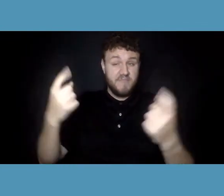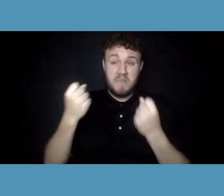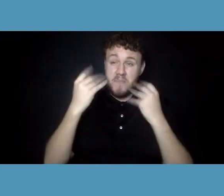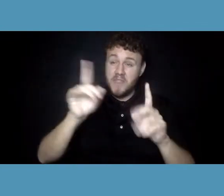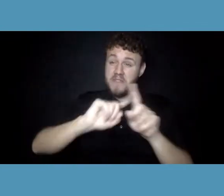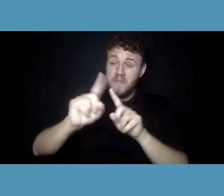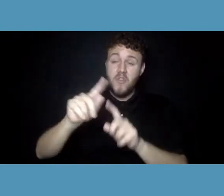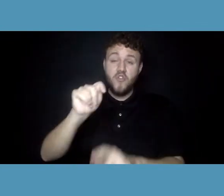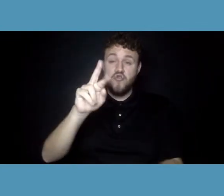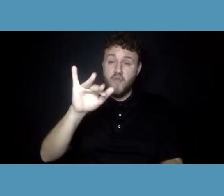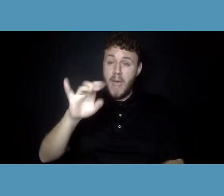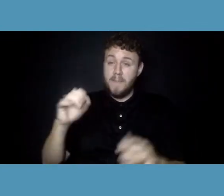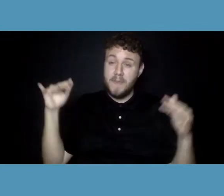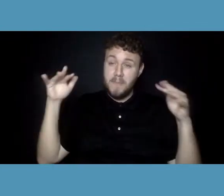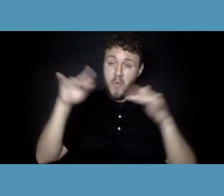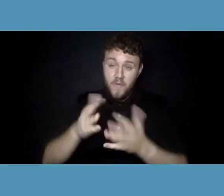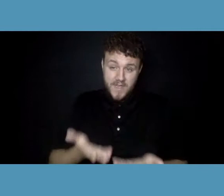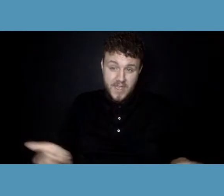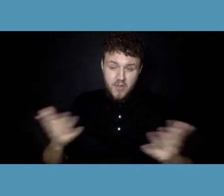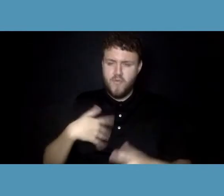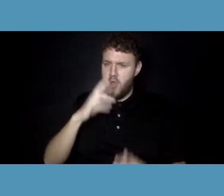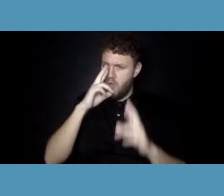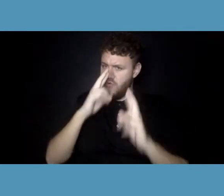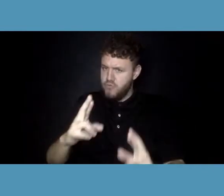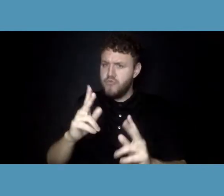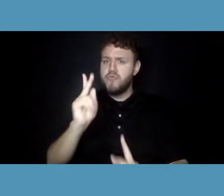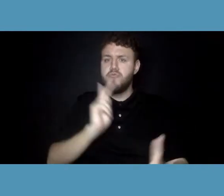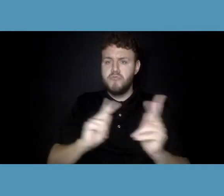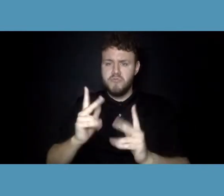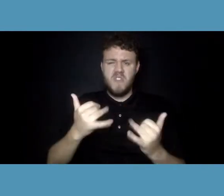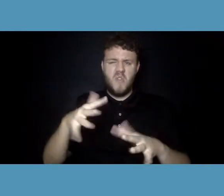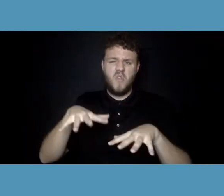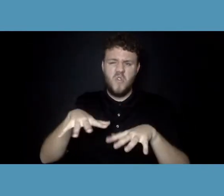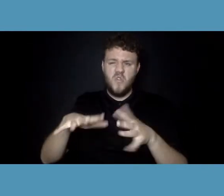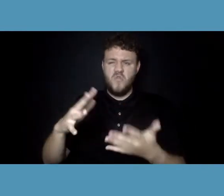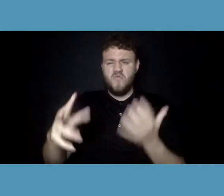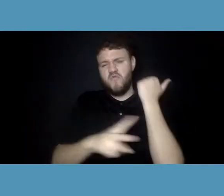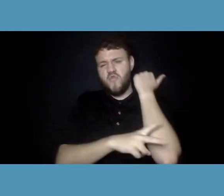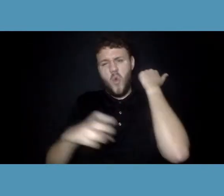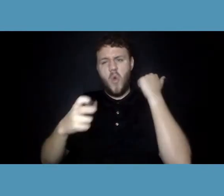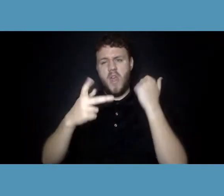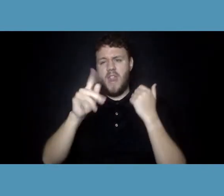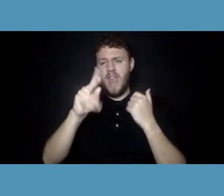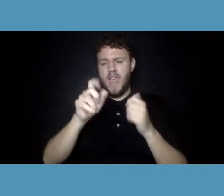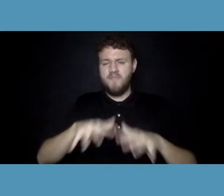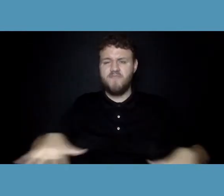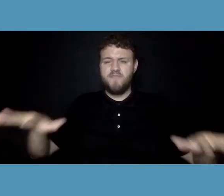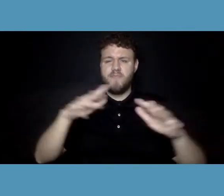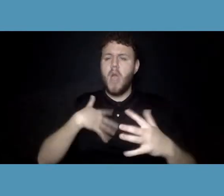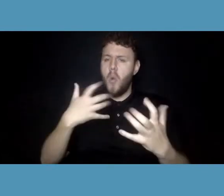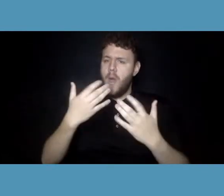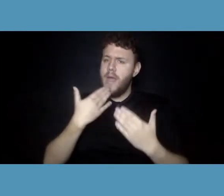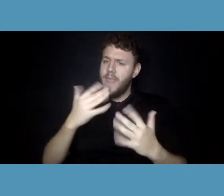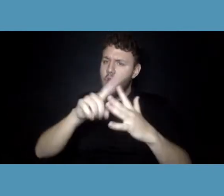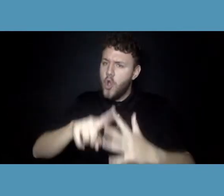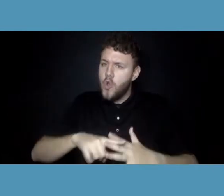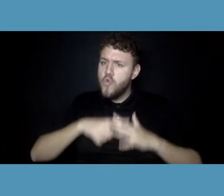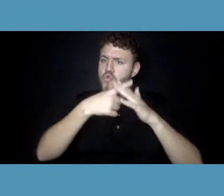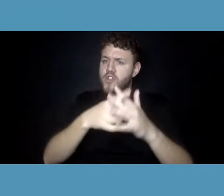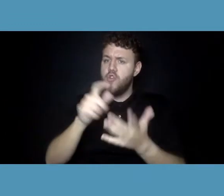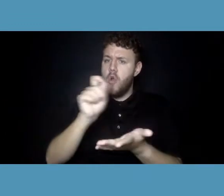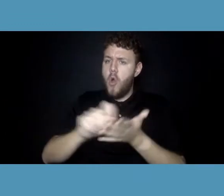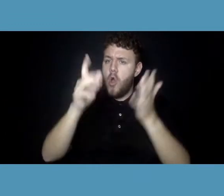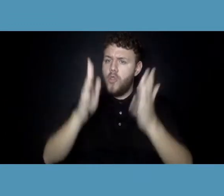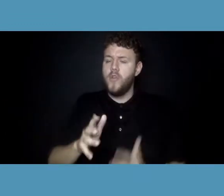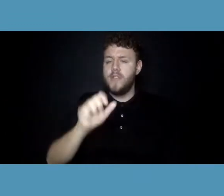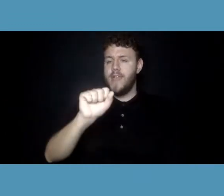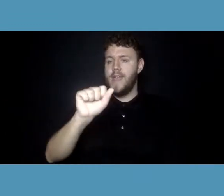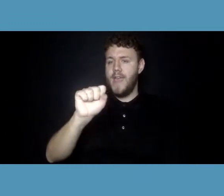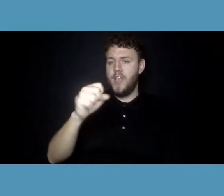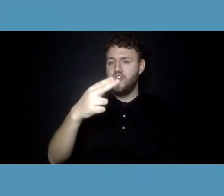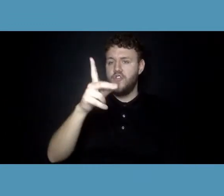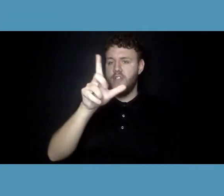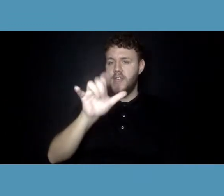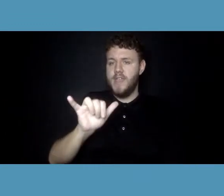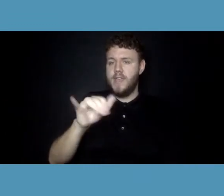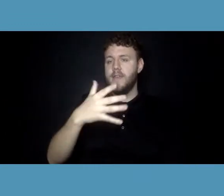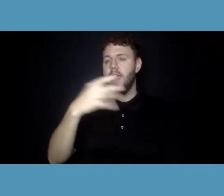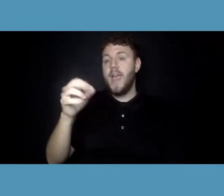We acknowledge the Peale stands on stolen lands and I would like to thank the original authors of this text.